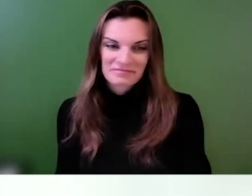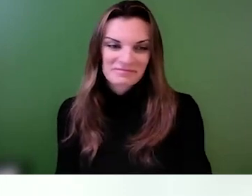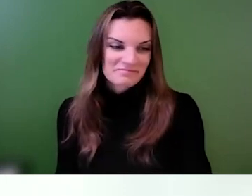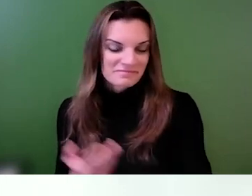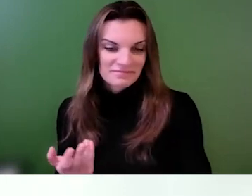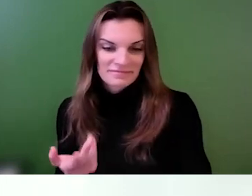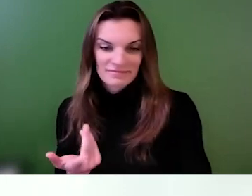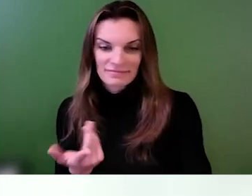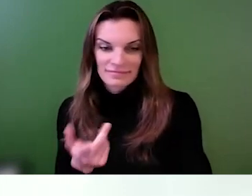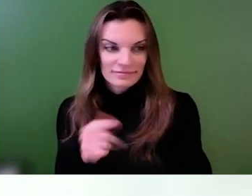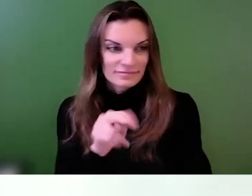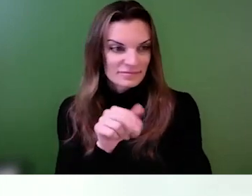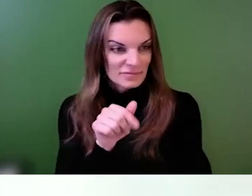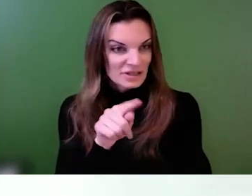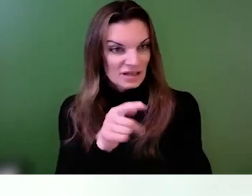to Natasha to continue with the